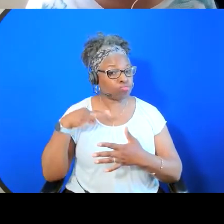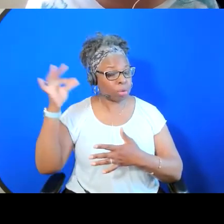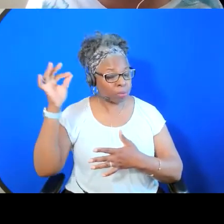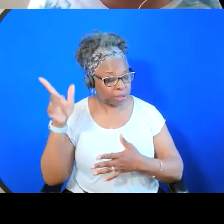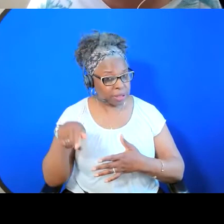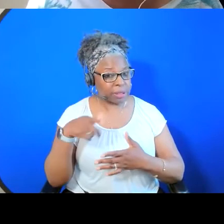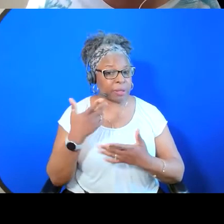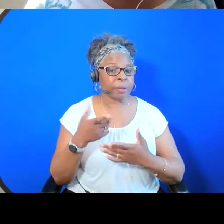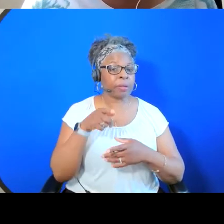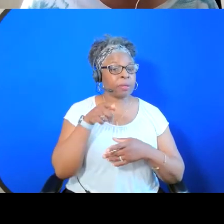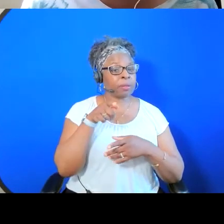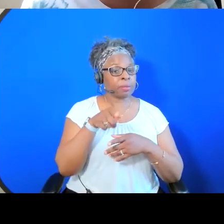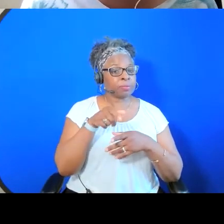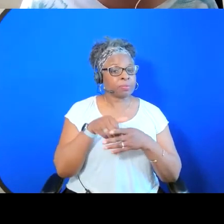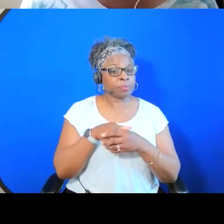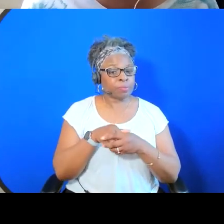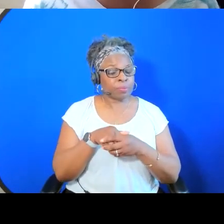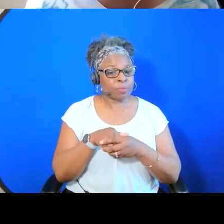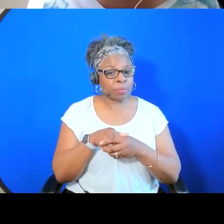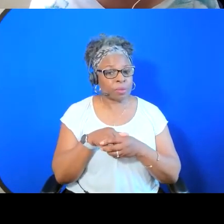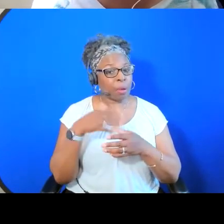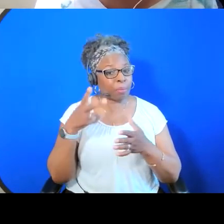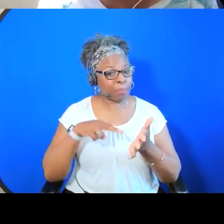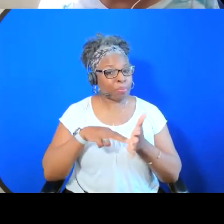something completely different that I had planned when I went to Bytom,